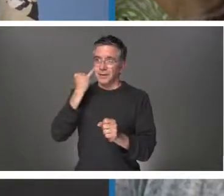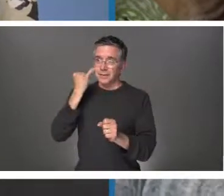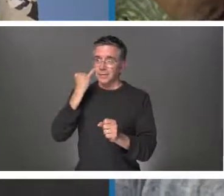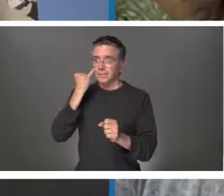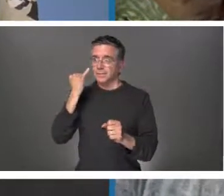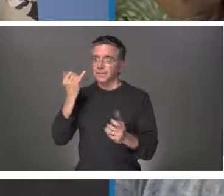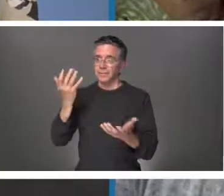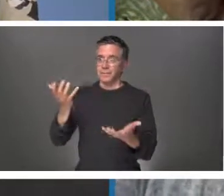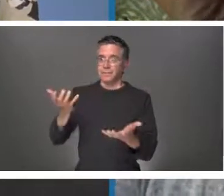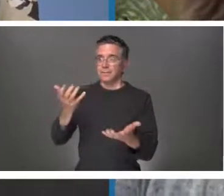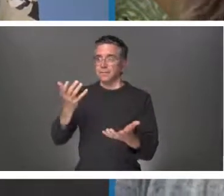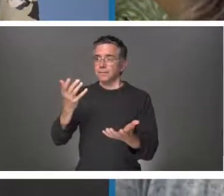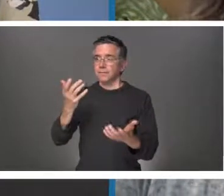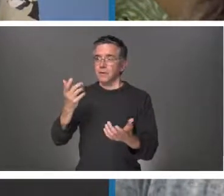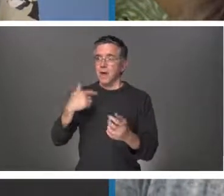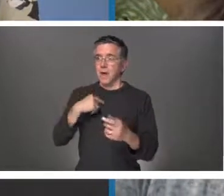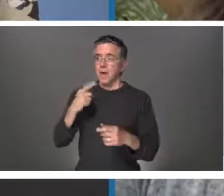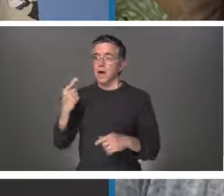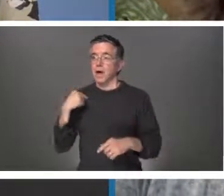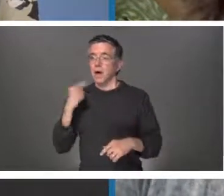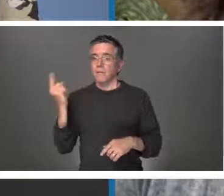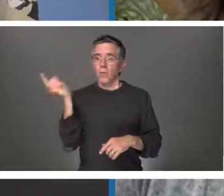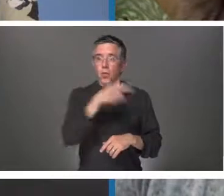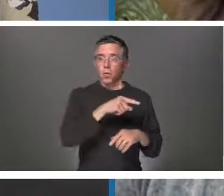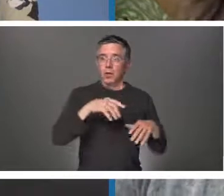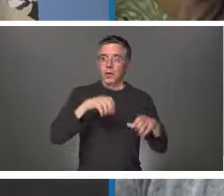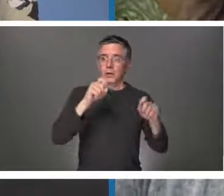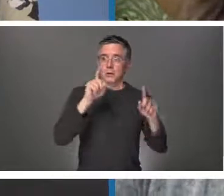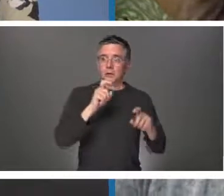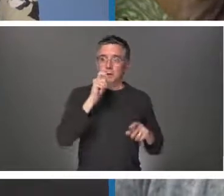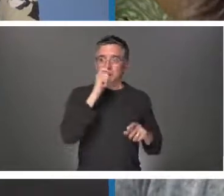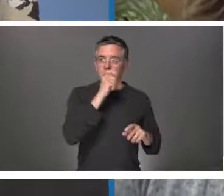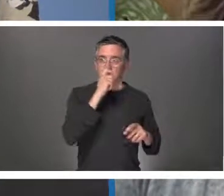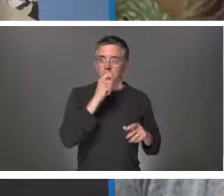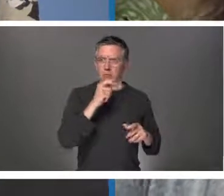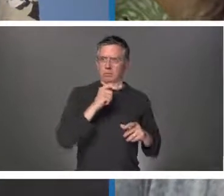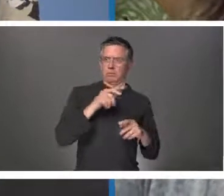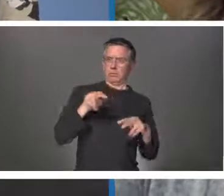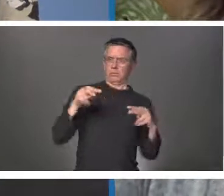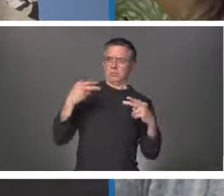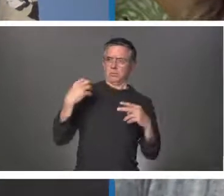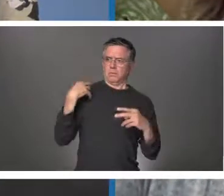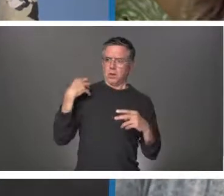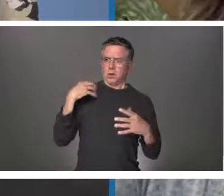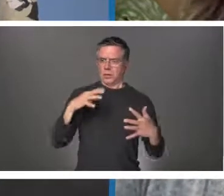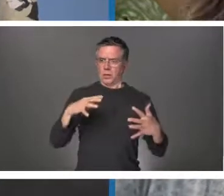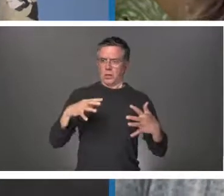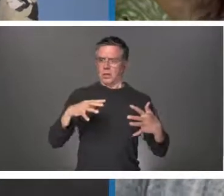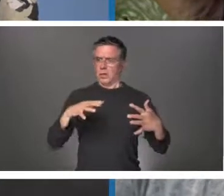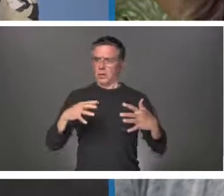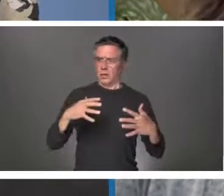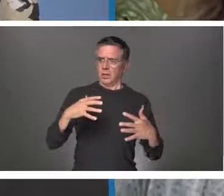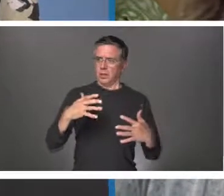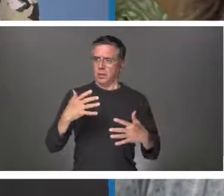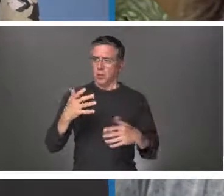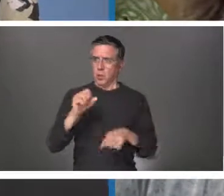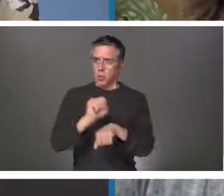Now, getting a vaccine, they don't always have paid time off, so their livelihood is at risk while we're trying to get them